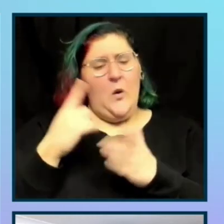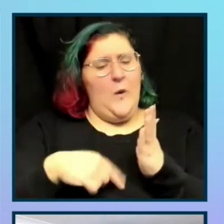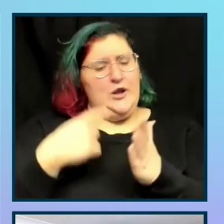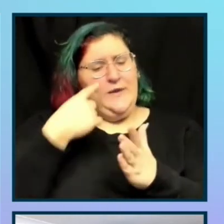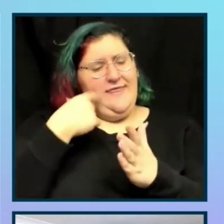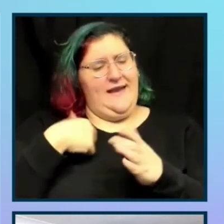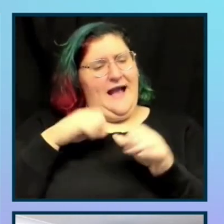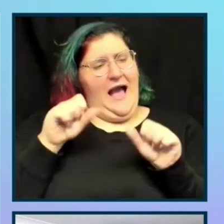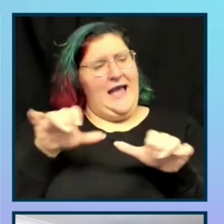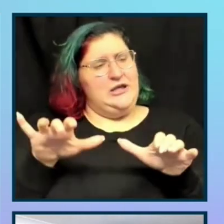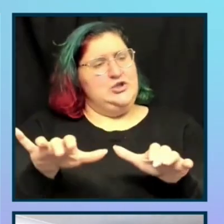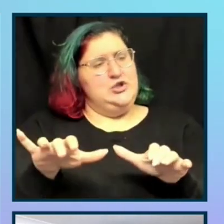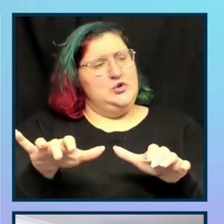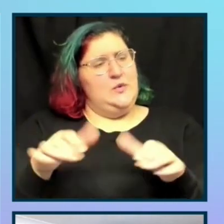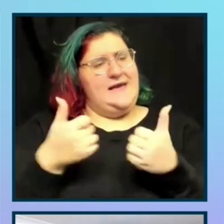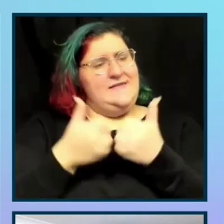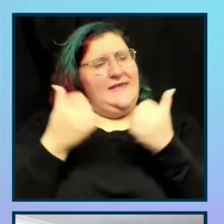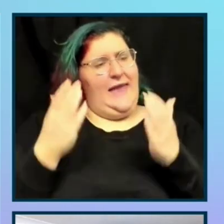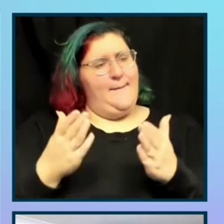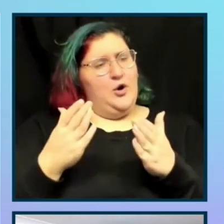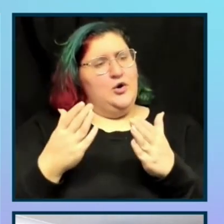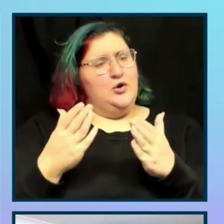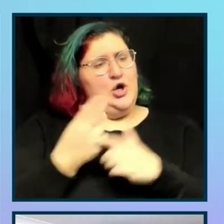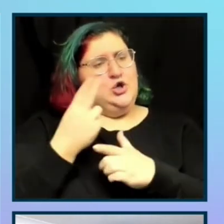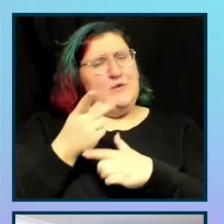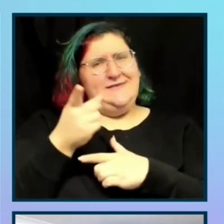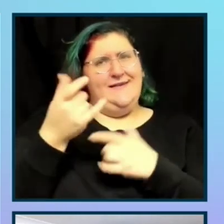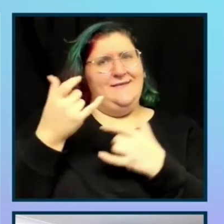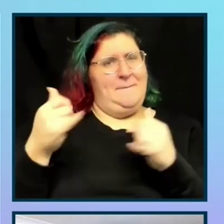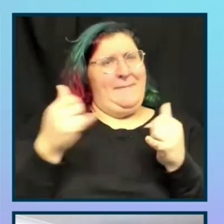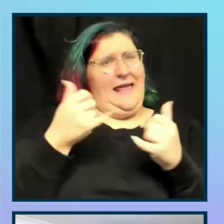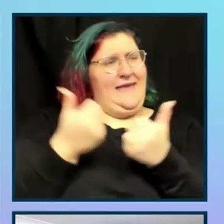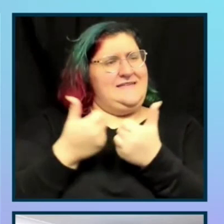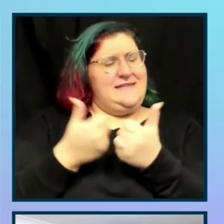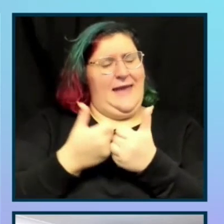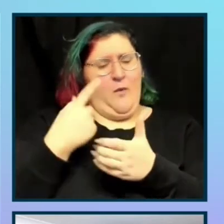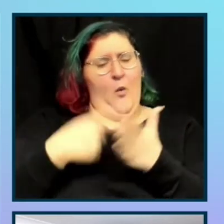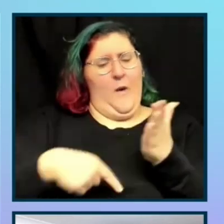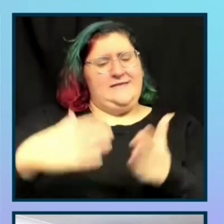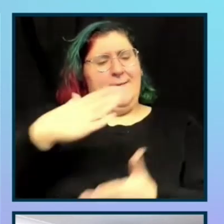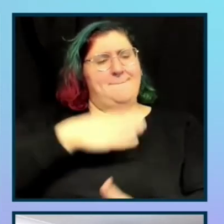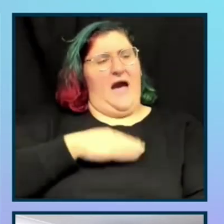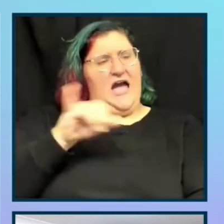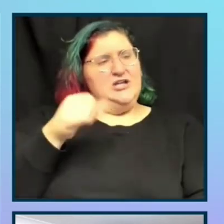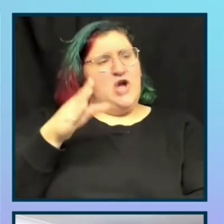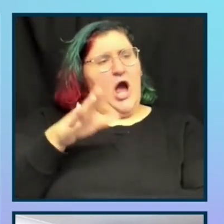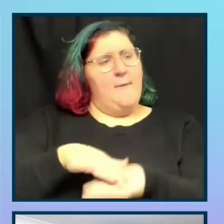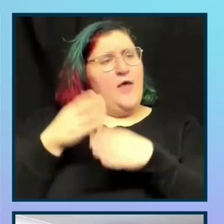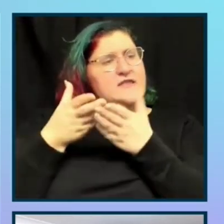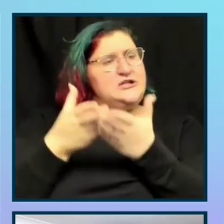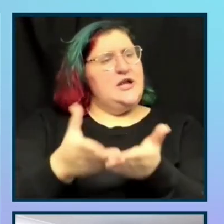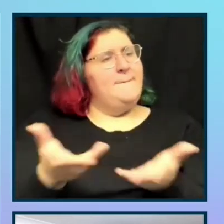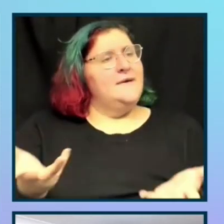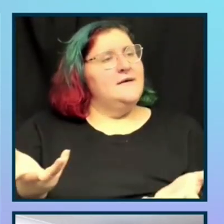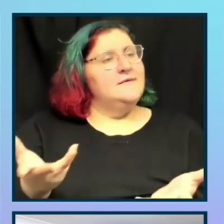What is my role? What is my job on the ship, if you like? And they said, they turn around,